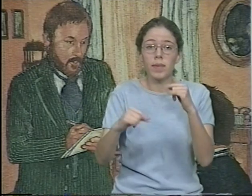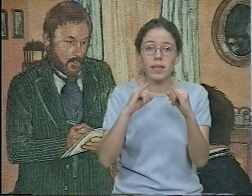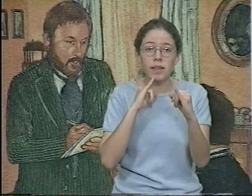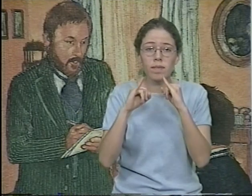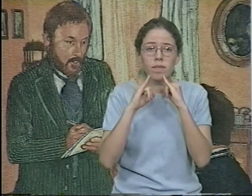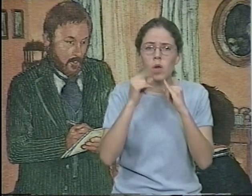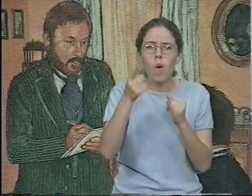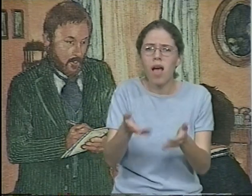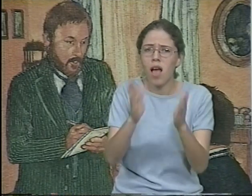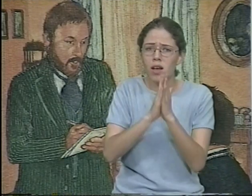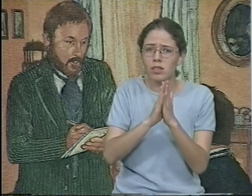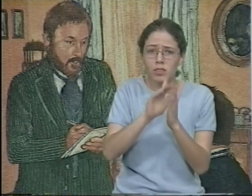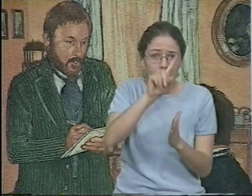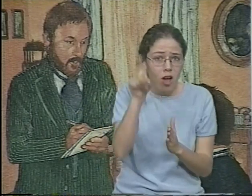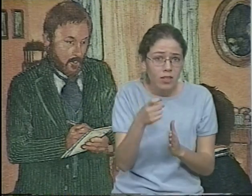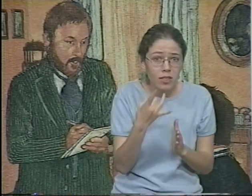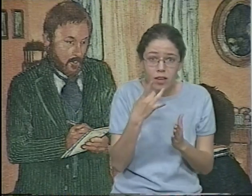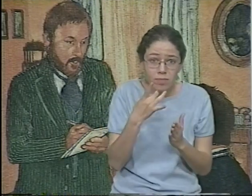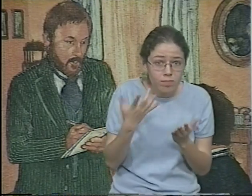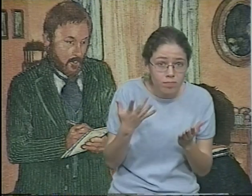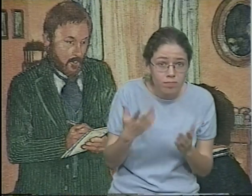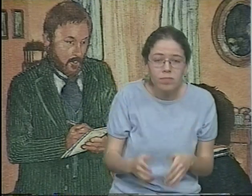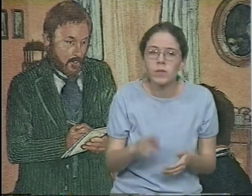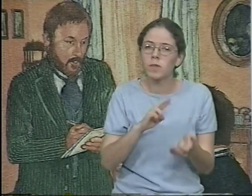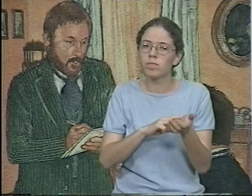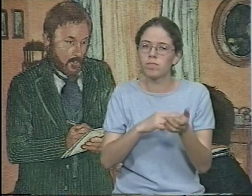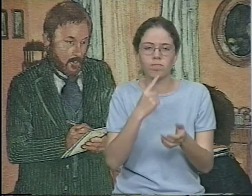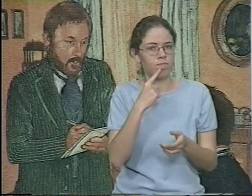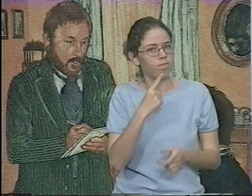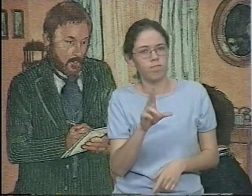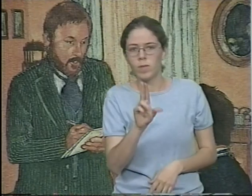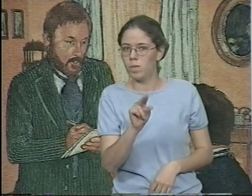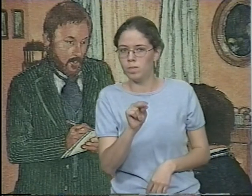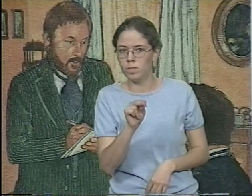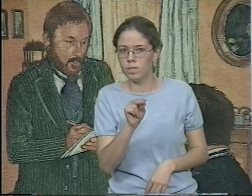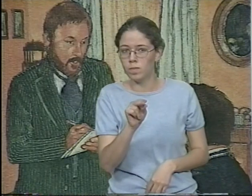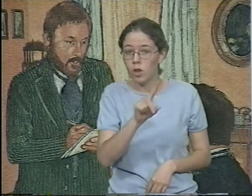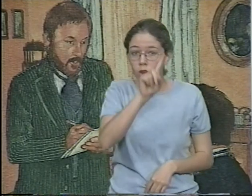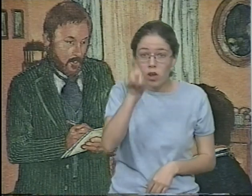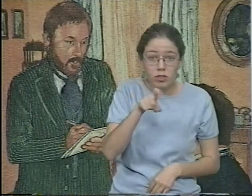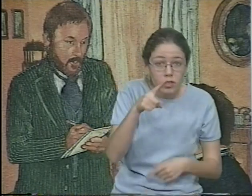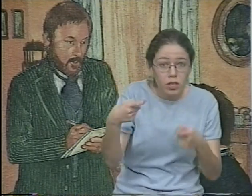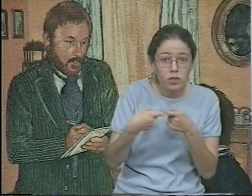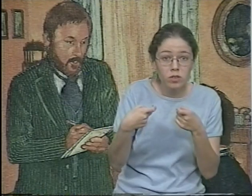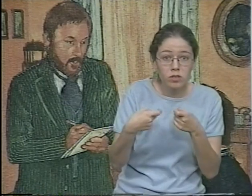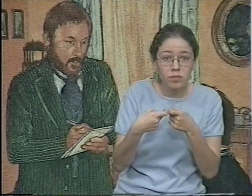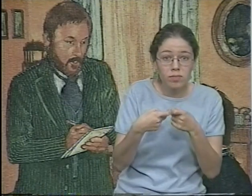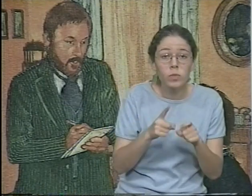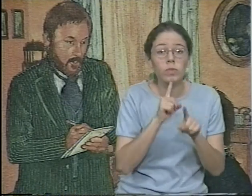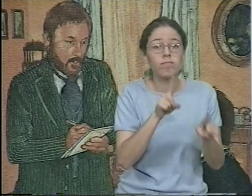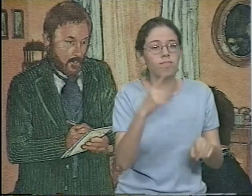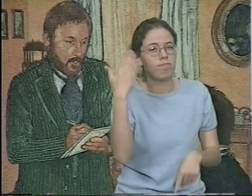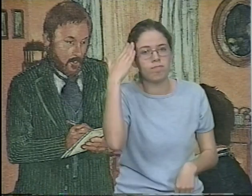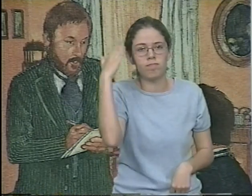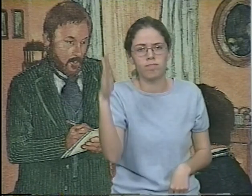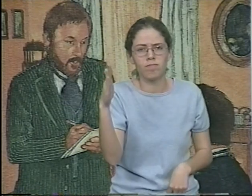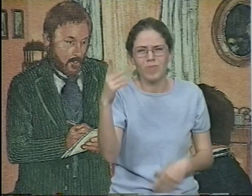Reporters came to interview him. "Is it light?" one asked. "No," he said. "Is it electricity?"